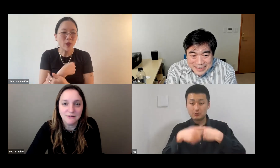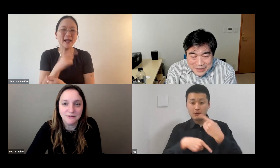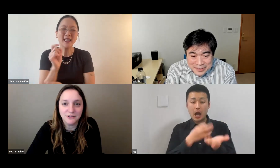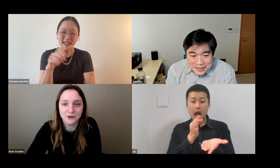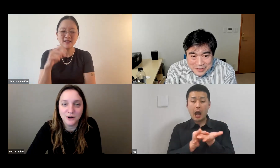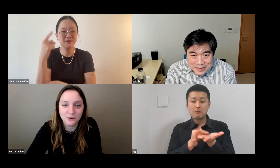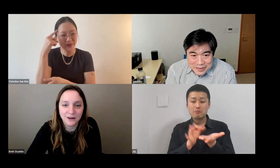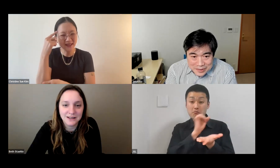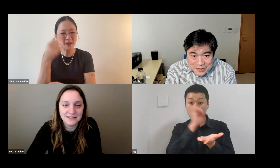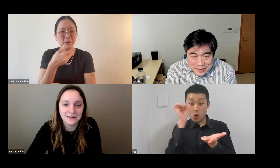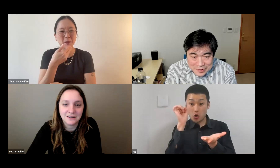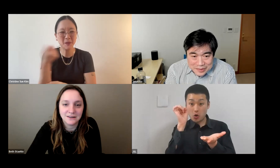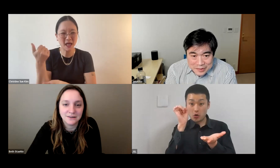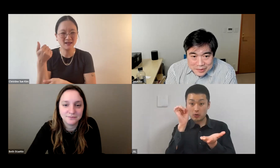For their own idea.